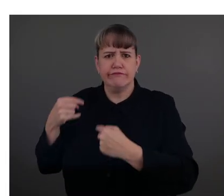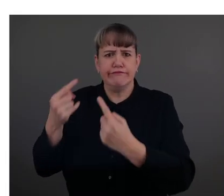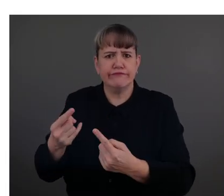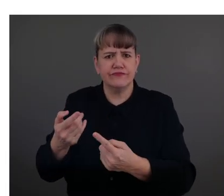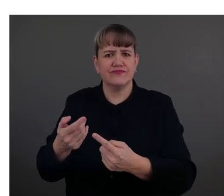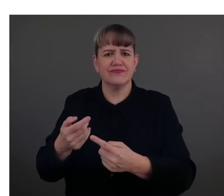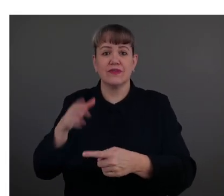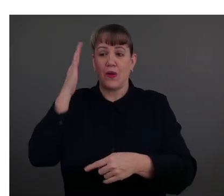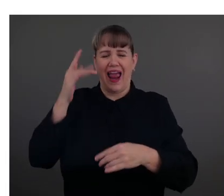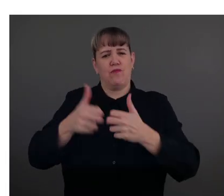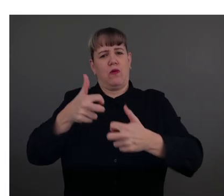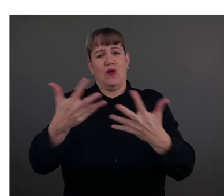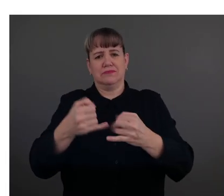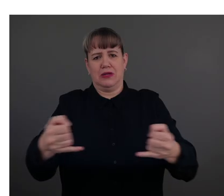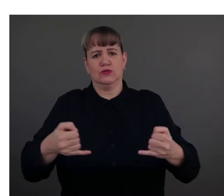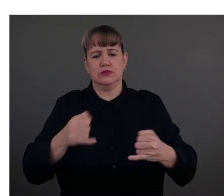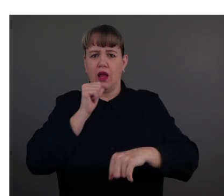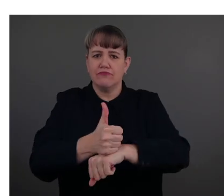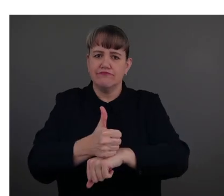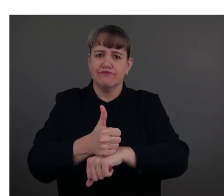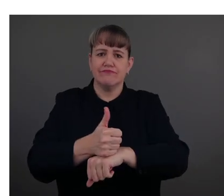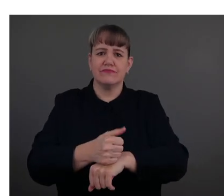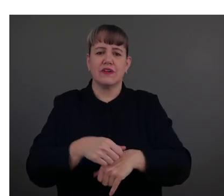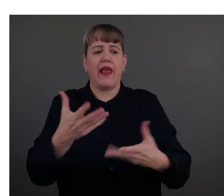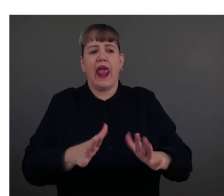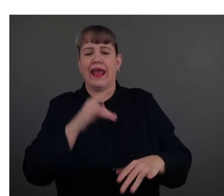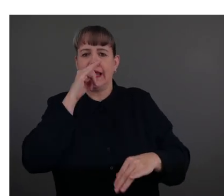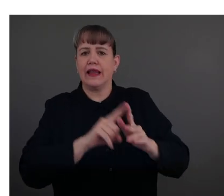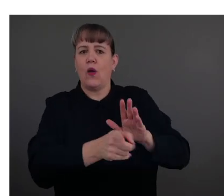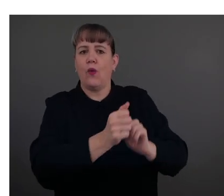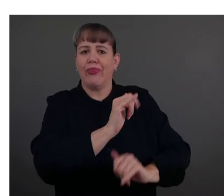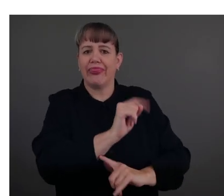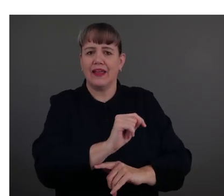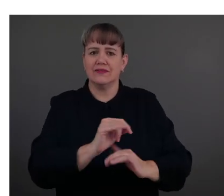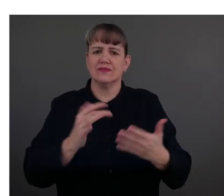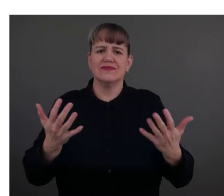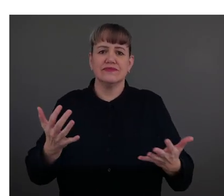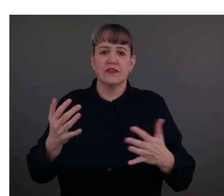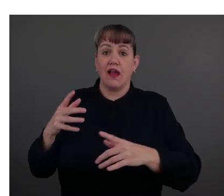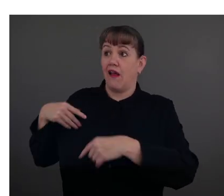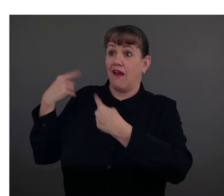doing so by not having a boundary, not having any consequences, and letting kids get away with stuff that up to this point in human history, nobody got away with.